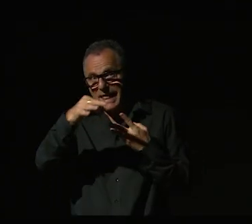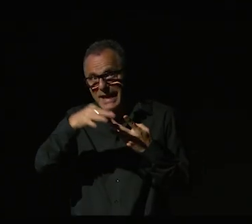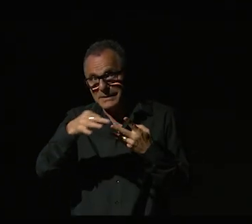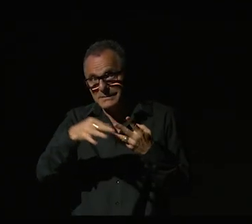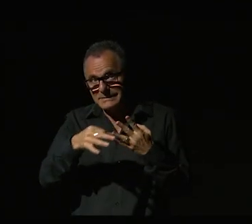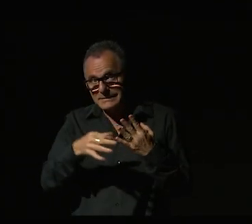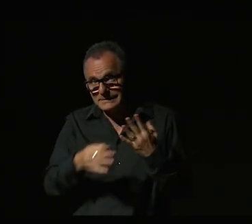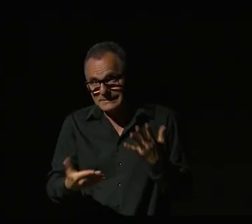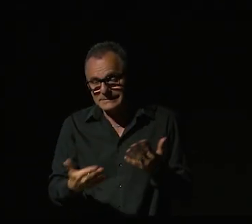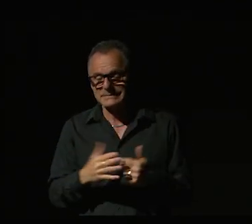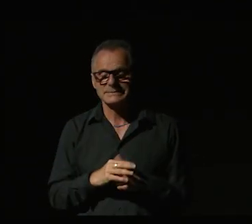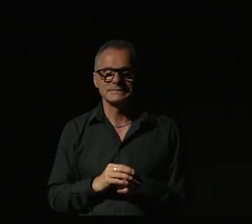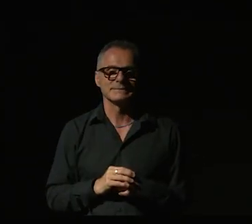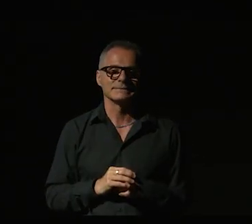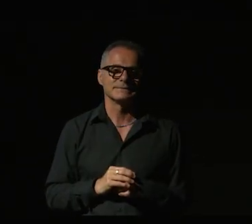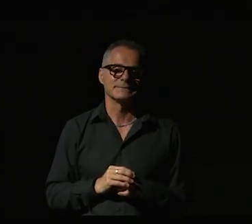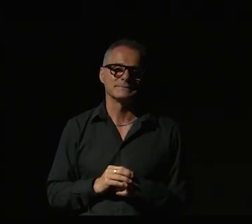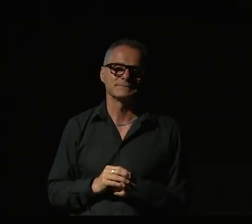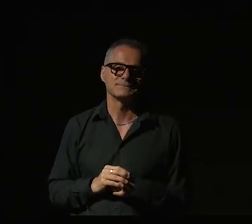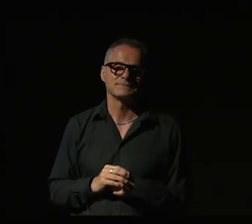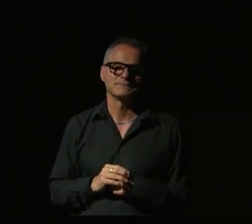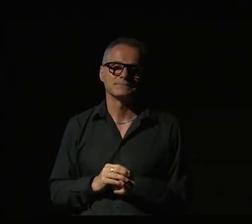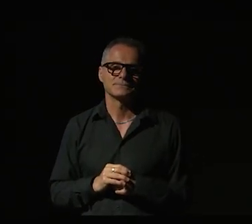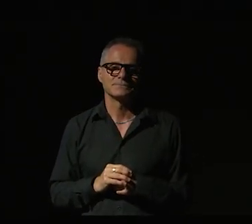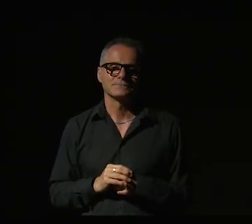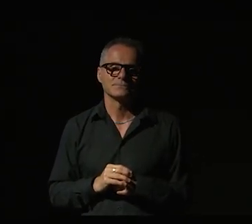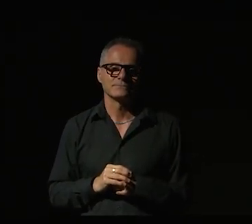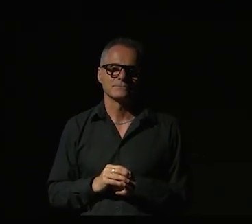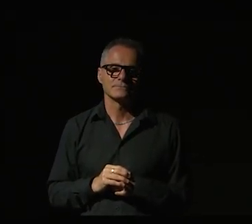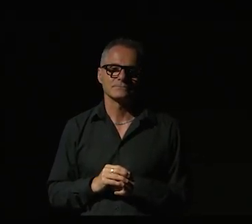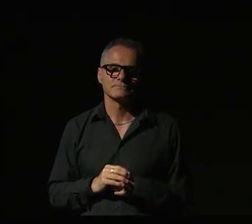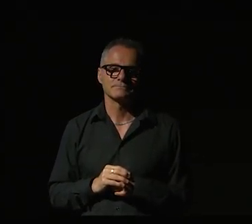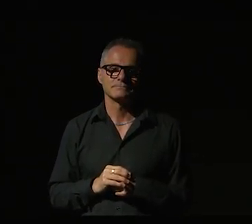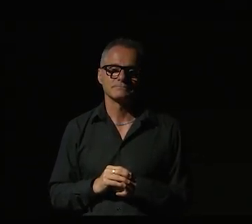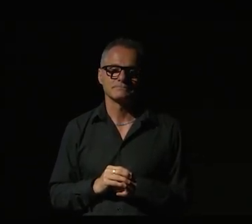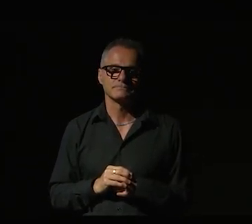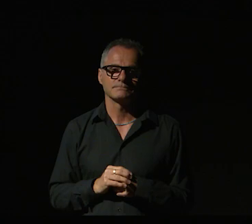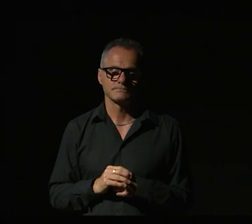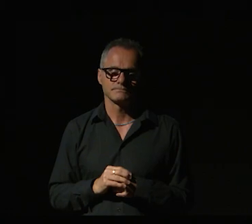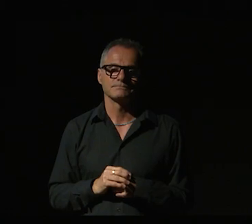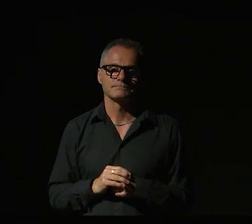if we understand the hand as a remnant of a figure that once I've been there and would've been made by Agostino